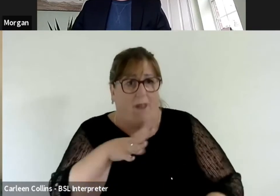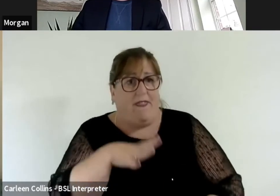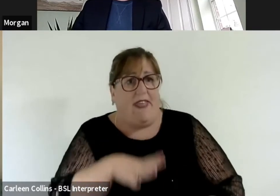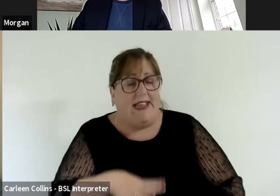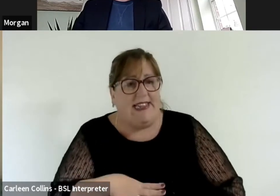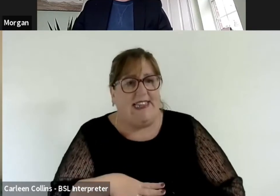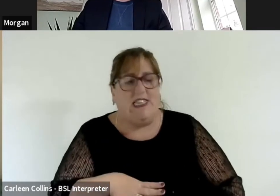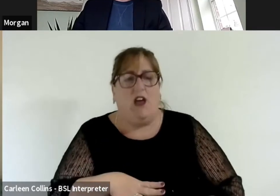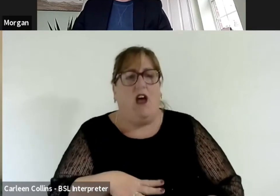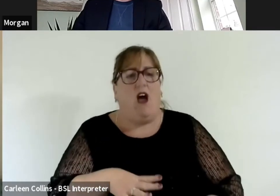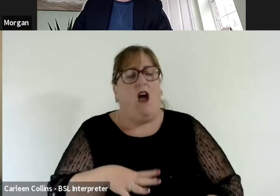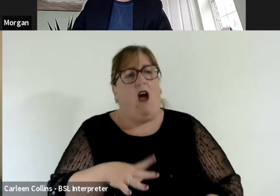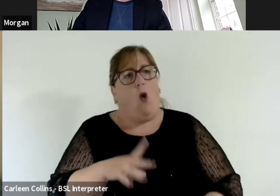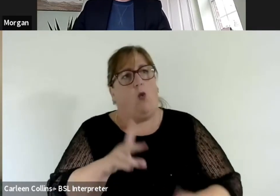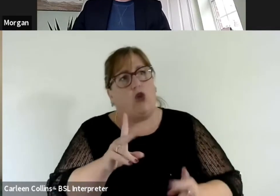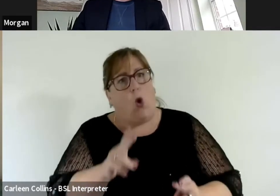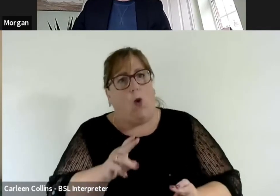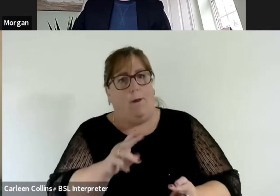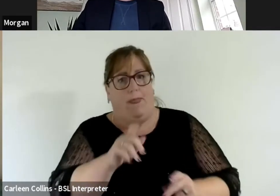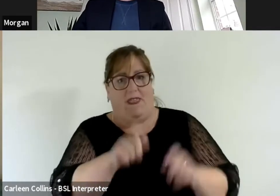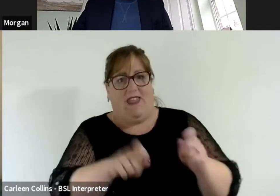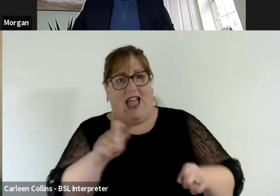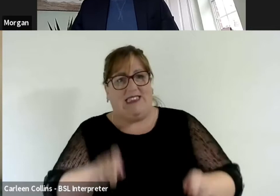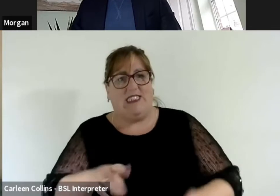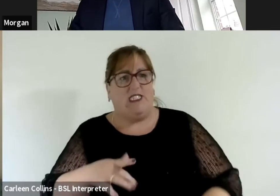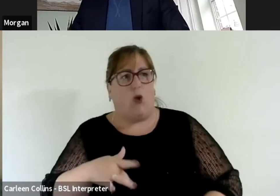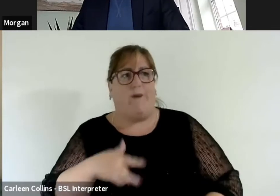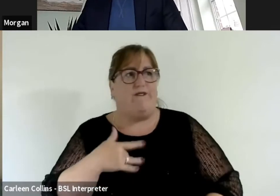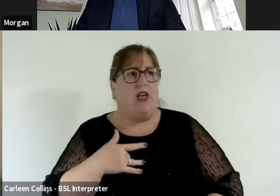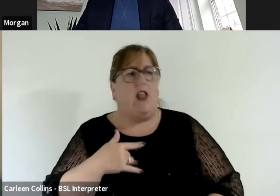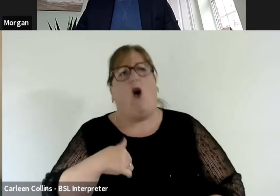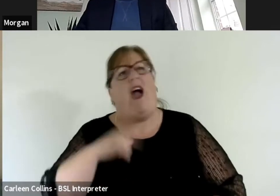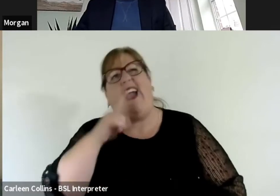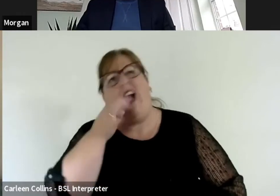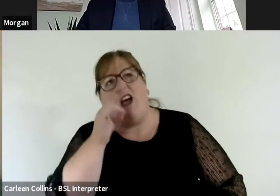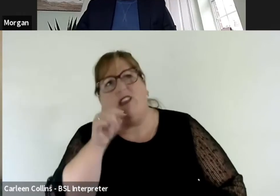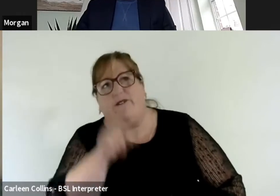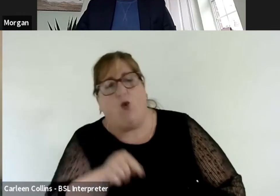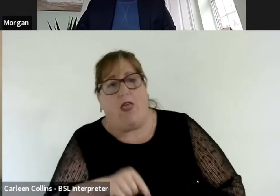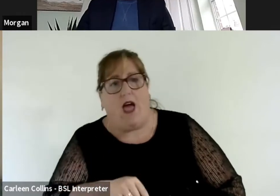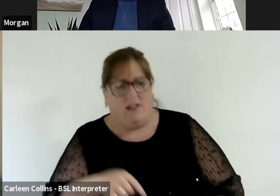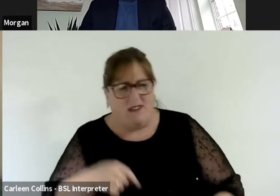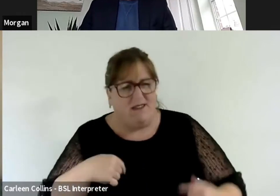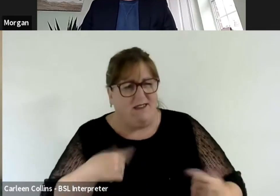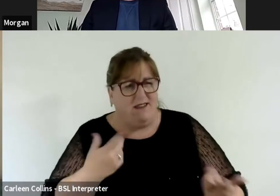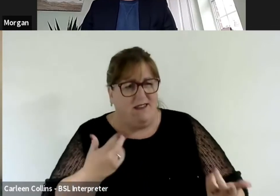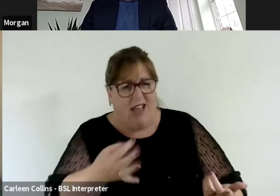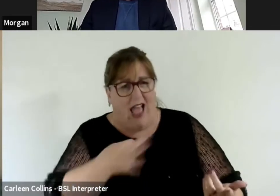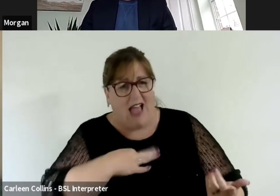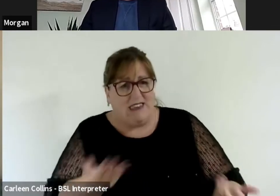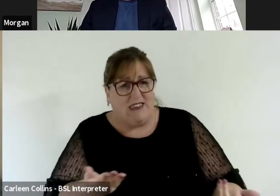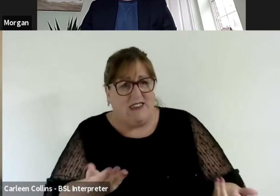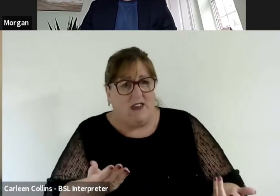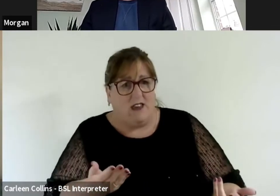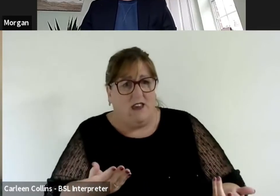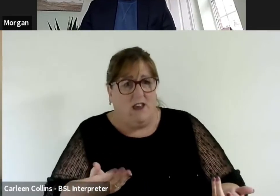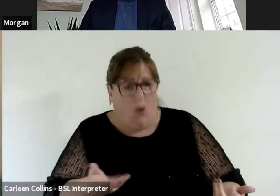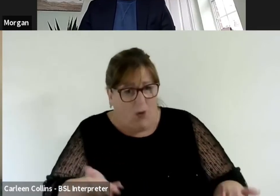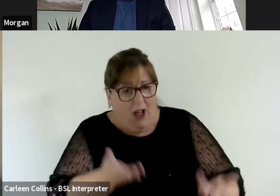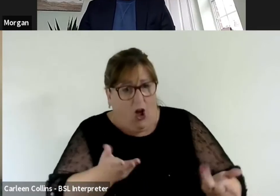We are very, very accommodating. There should be no anxiety around I can't ask for this because it would be seen as unrealistic.